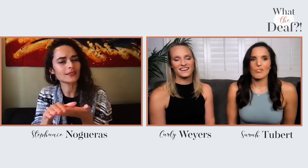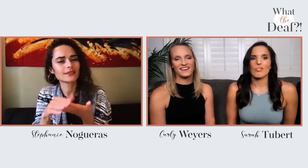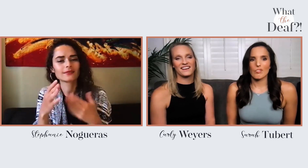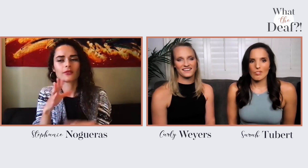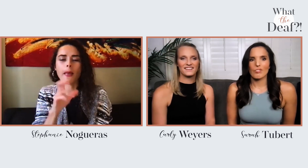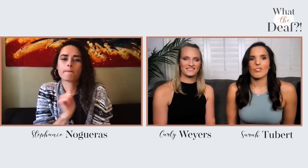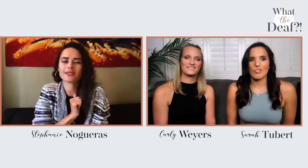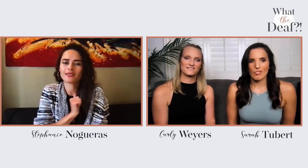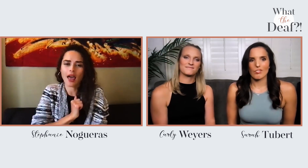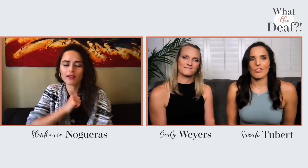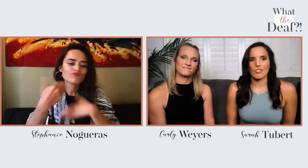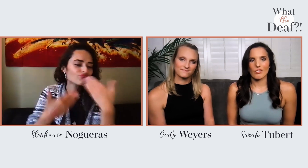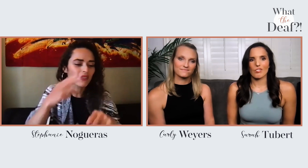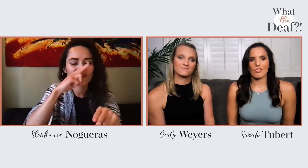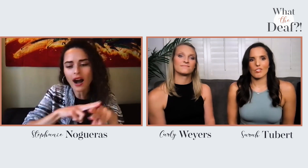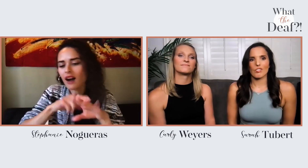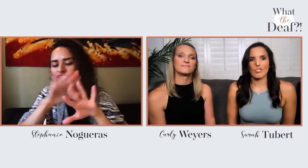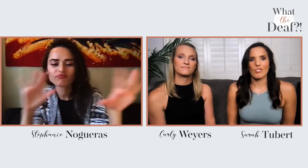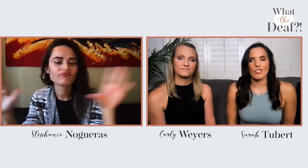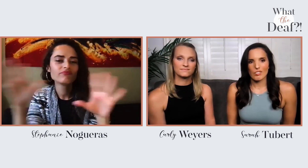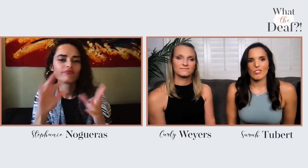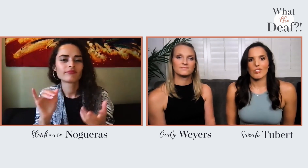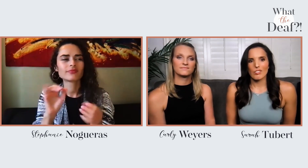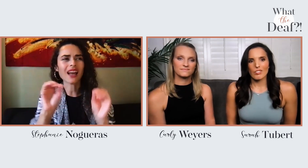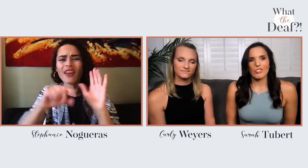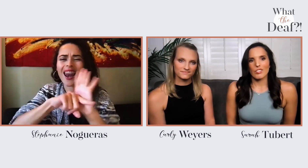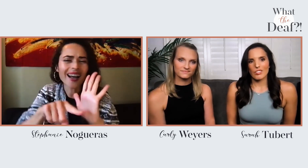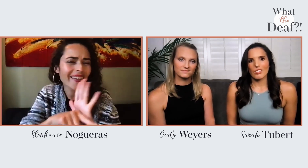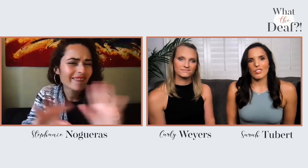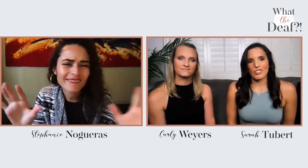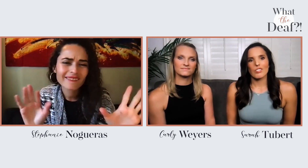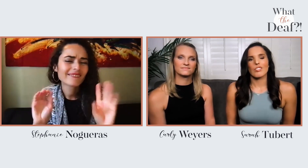but it was really nice to just be in my own zone, to be myself, to just have some fun.